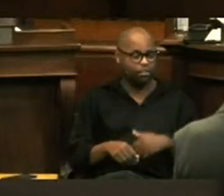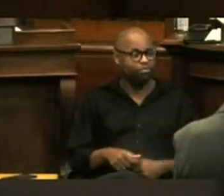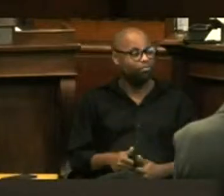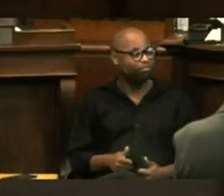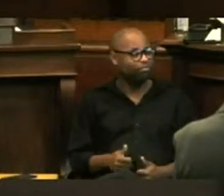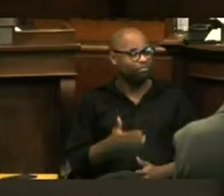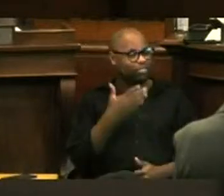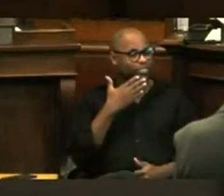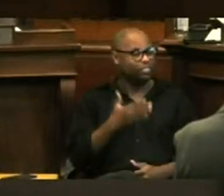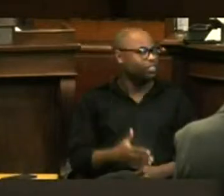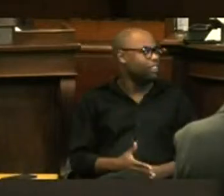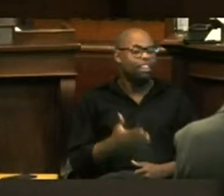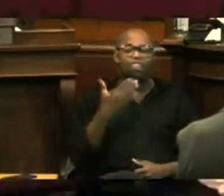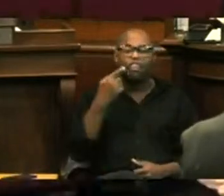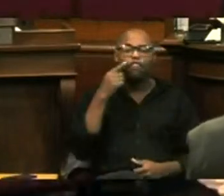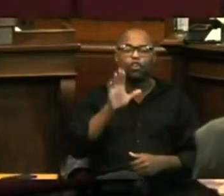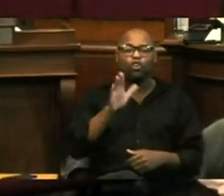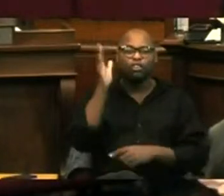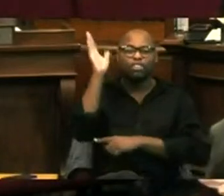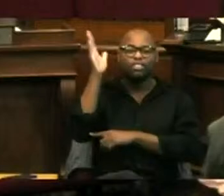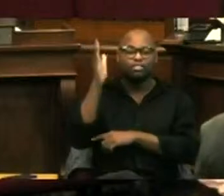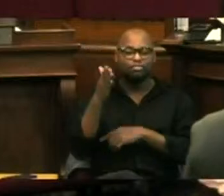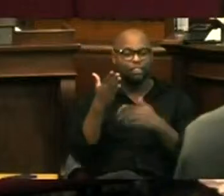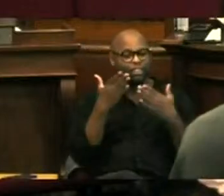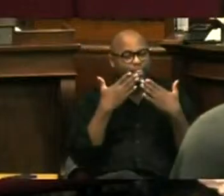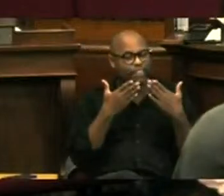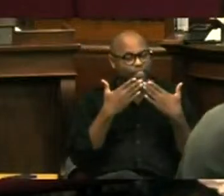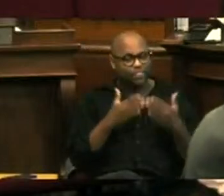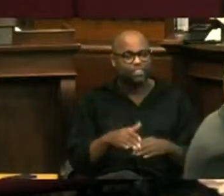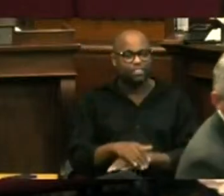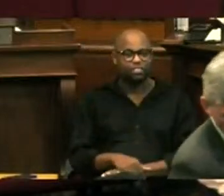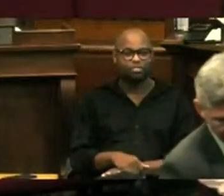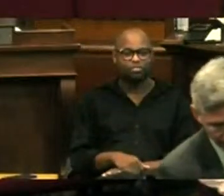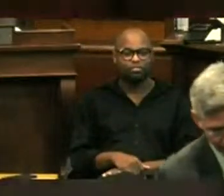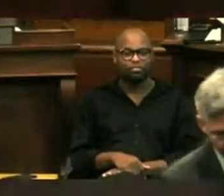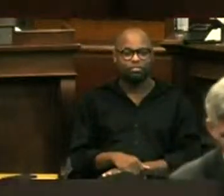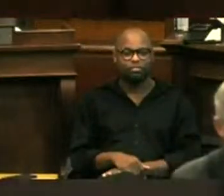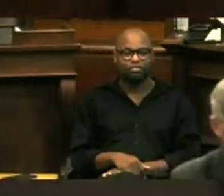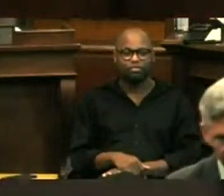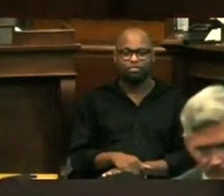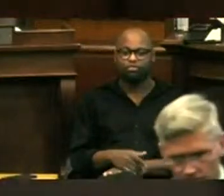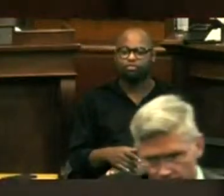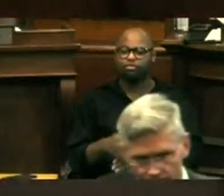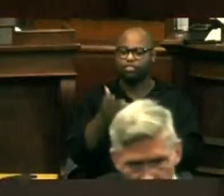dates soon, and we'll be able to get that copy. Thank you. Thank